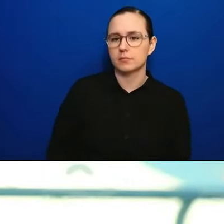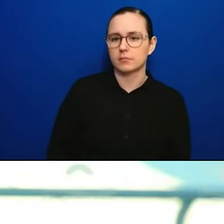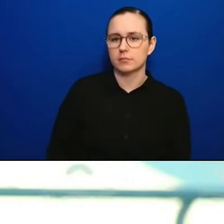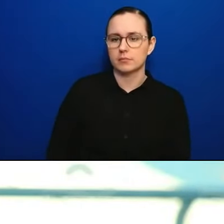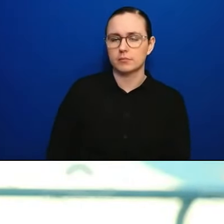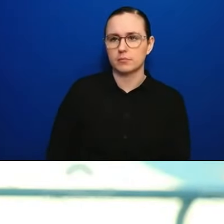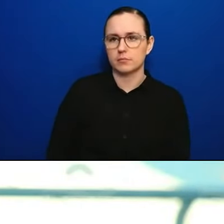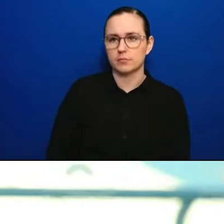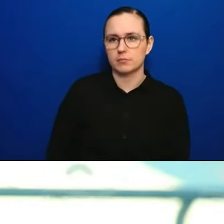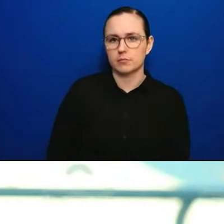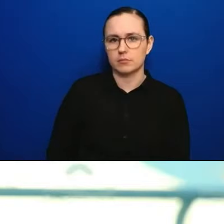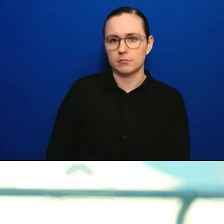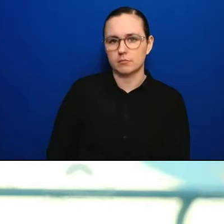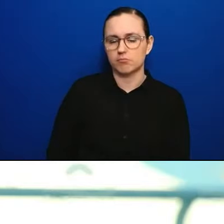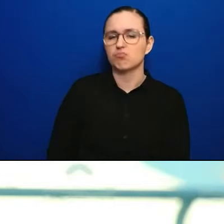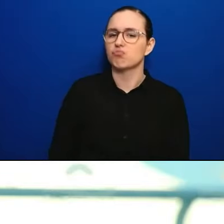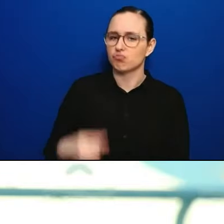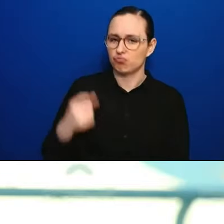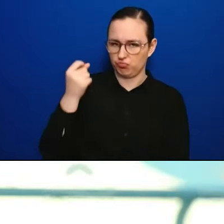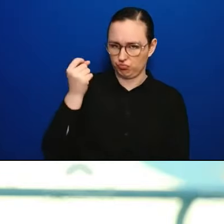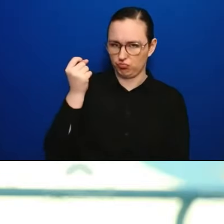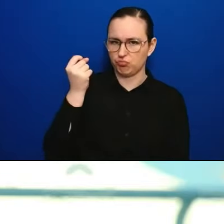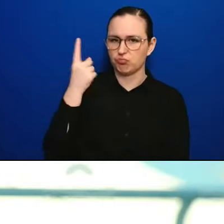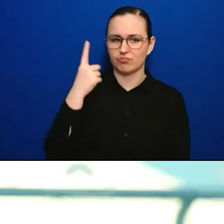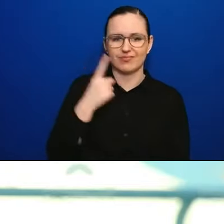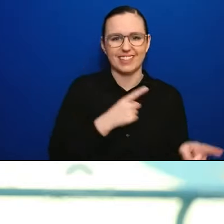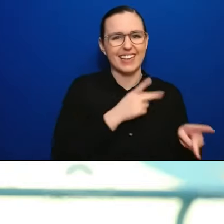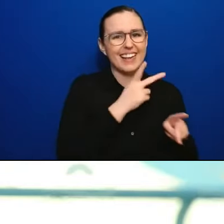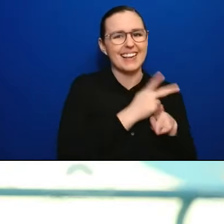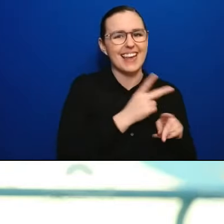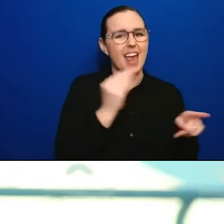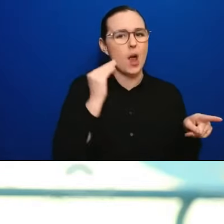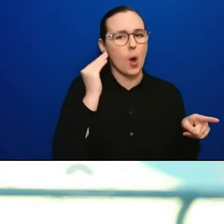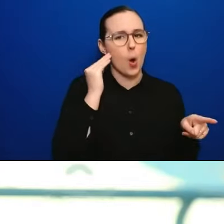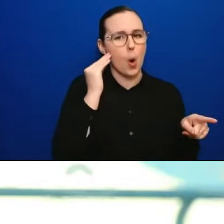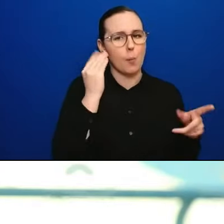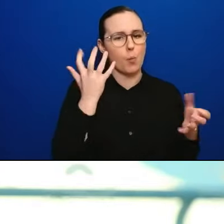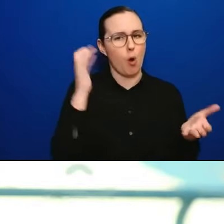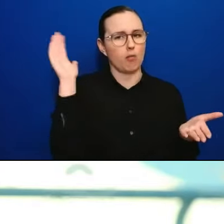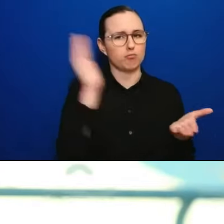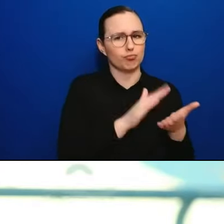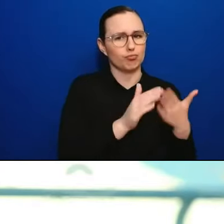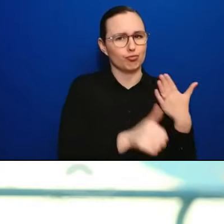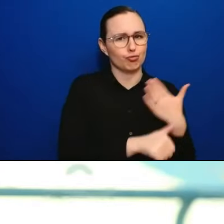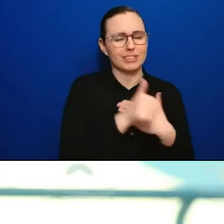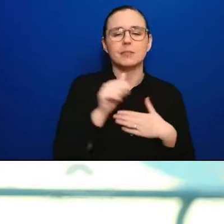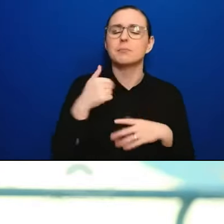Lisa, did you have a follow-up? Yes. I can appreciate that care